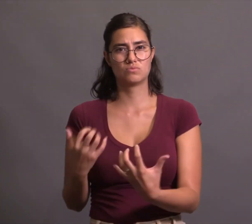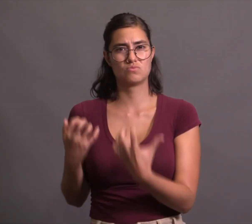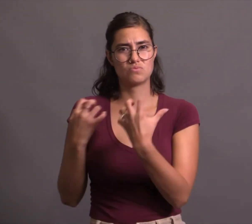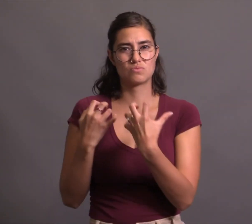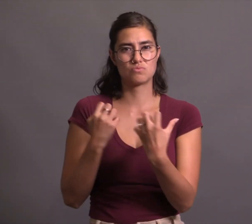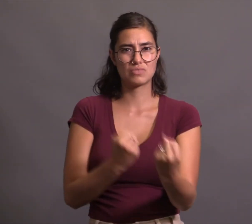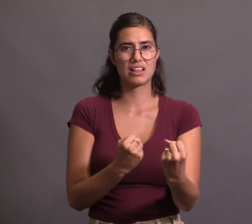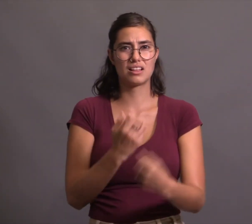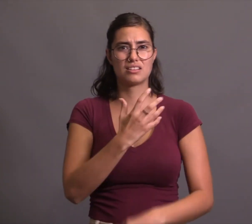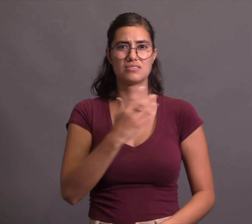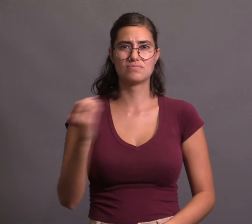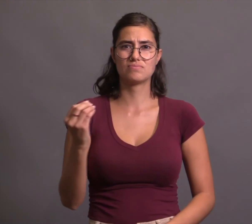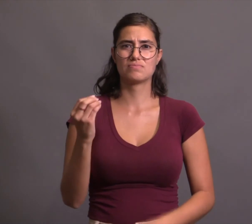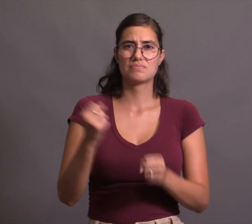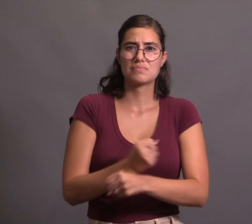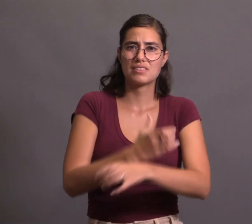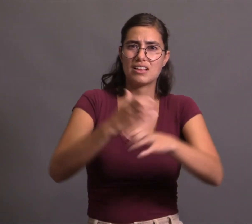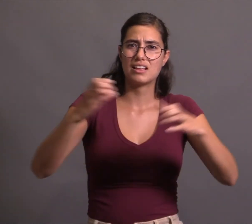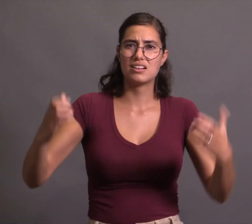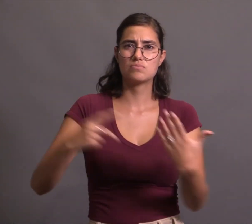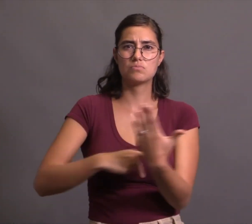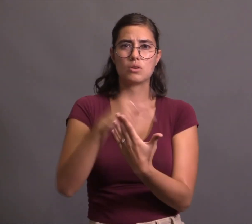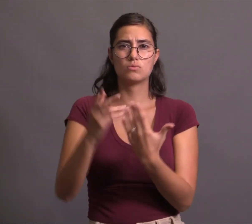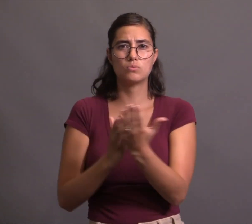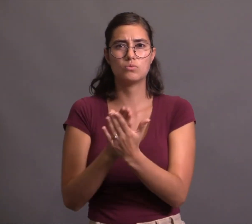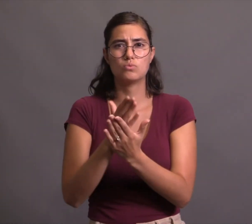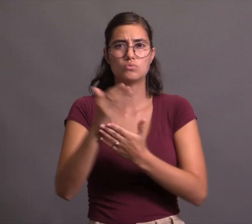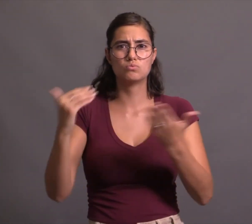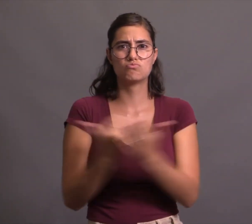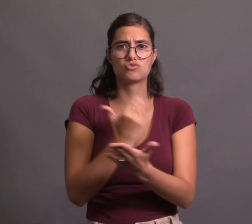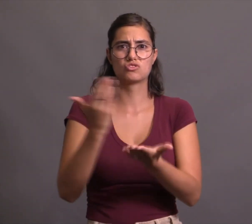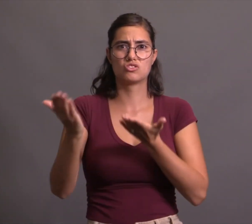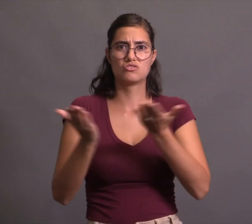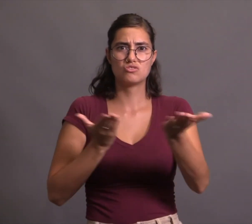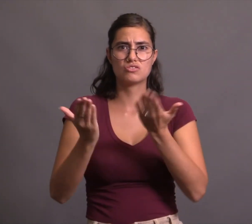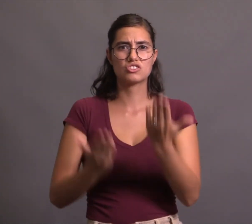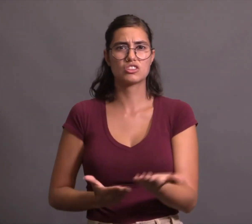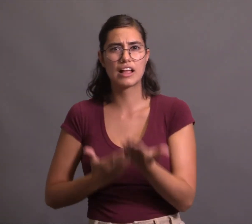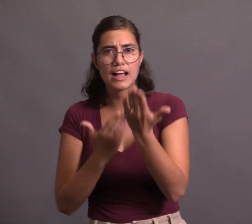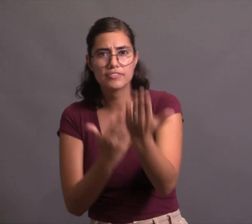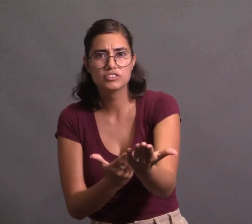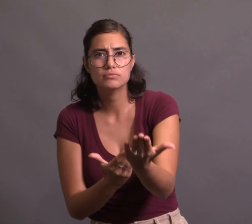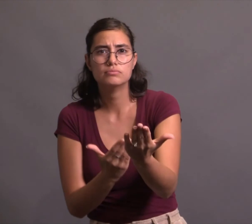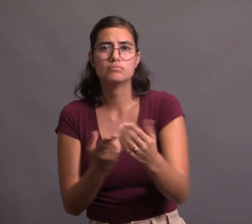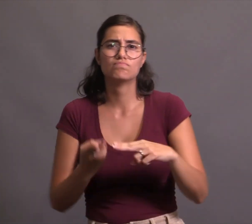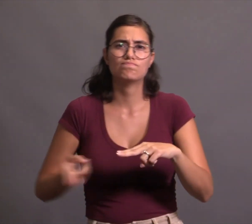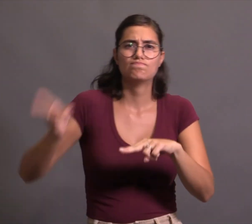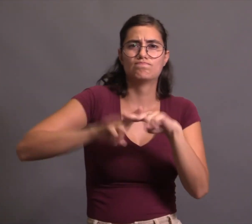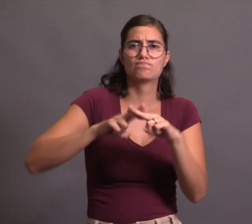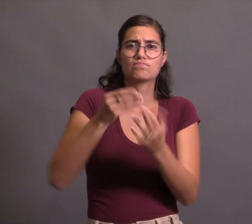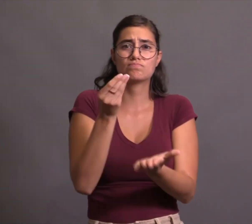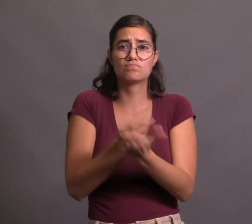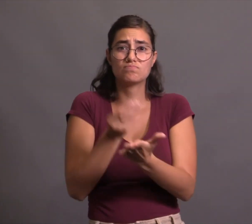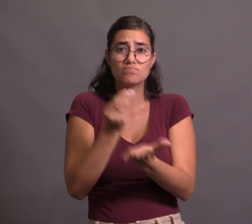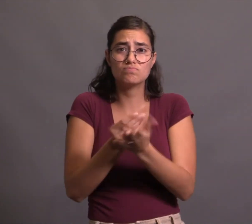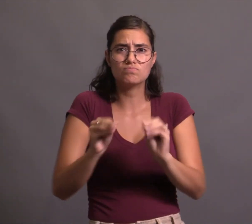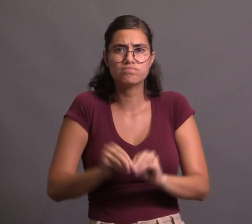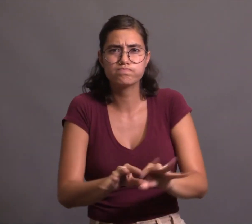Strengthen and expand programs through new service offerings, increasing funding streams,